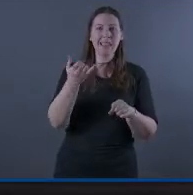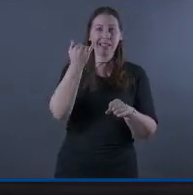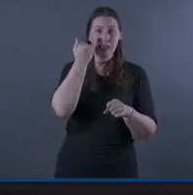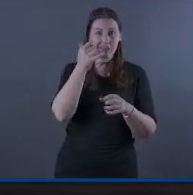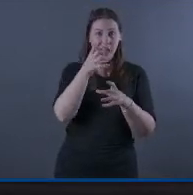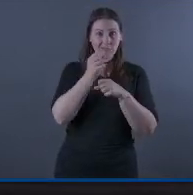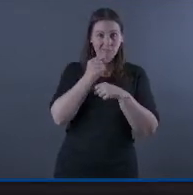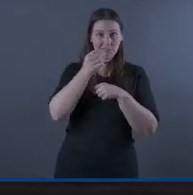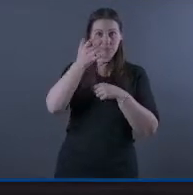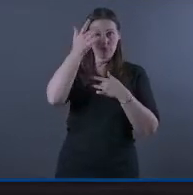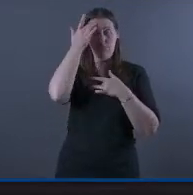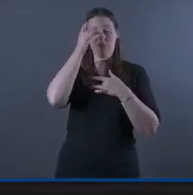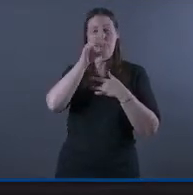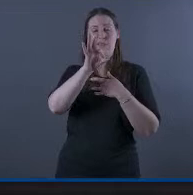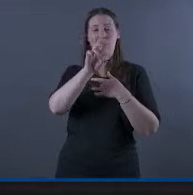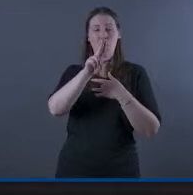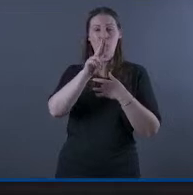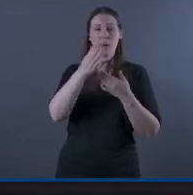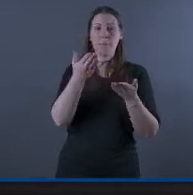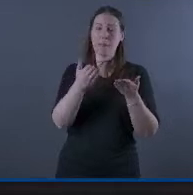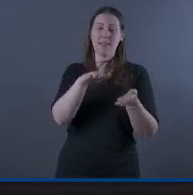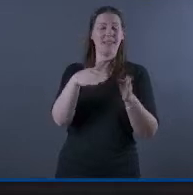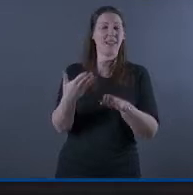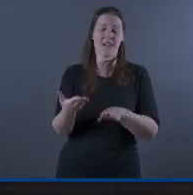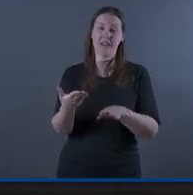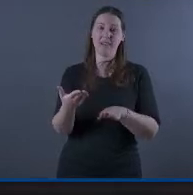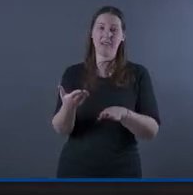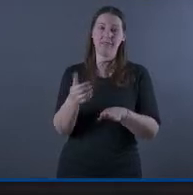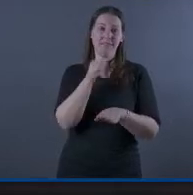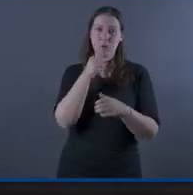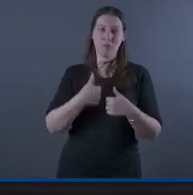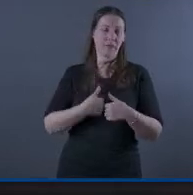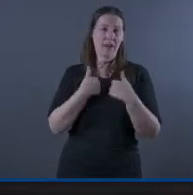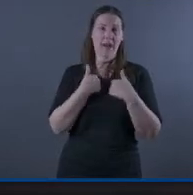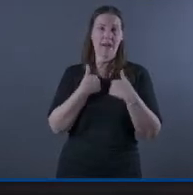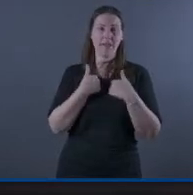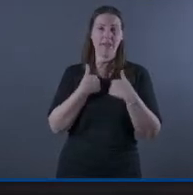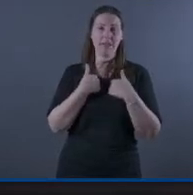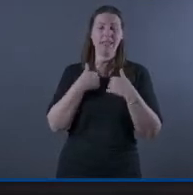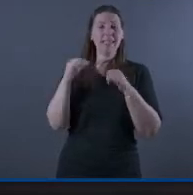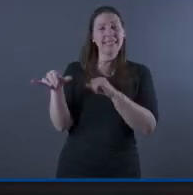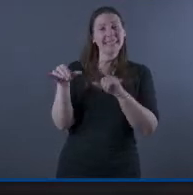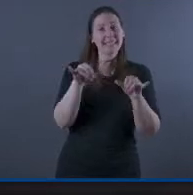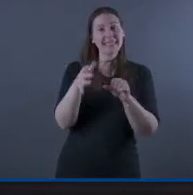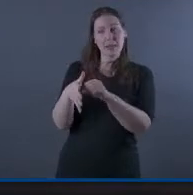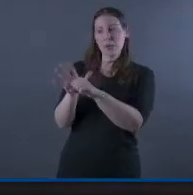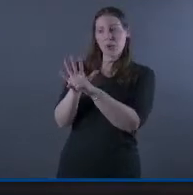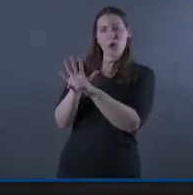as the vaccine eligibility expands, particularly to younger populations, and then eventually six weeks from now to everybody,